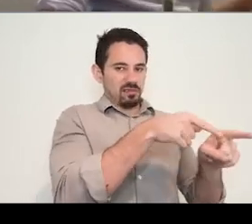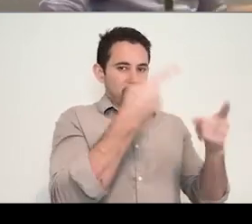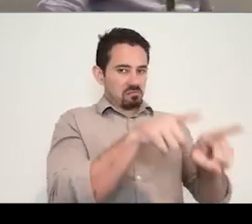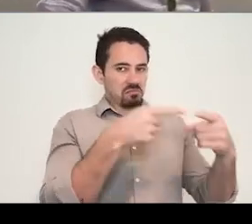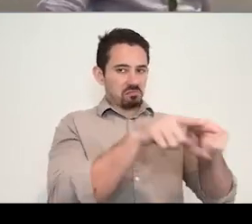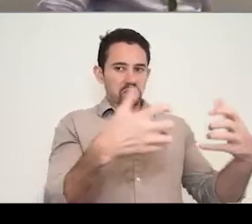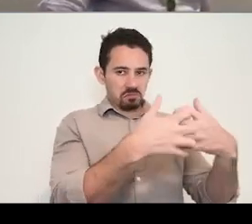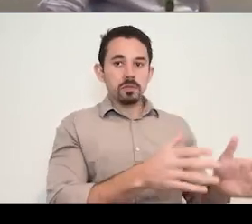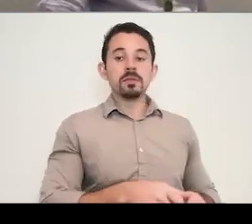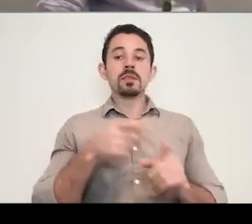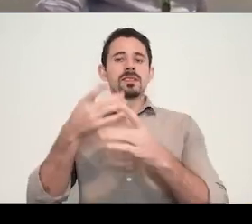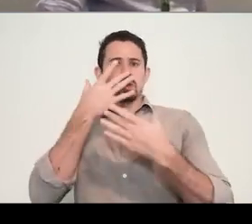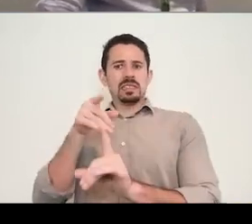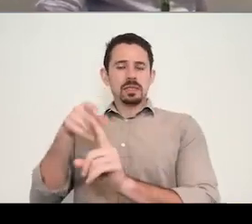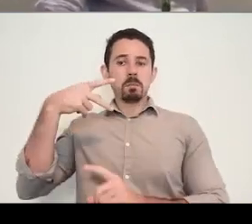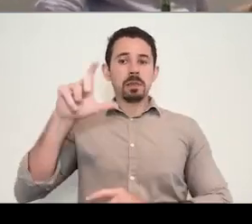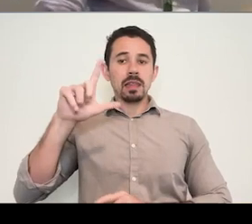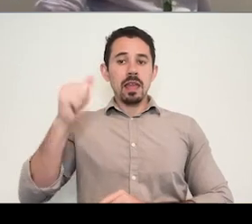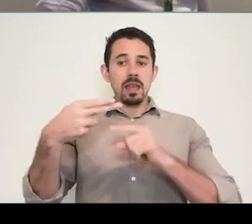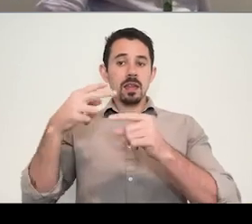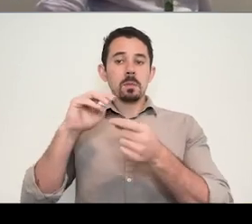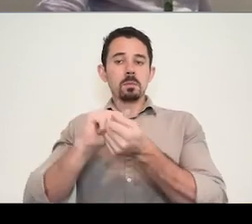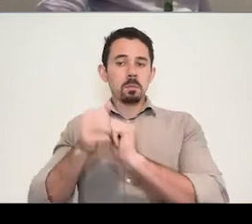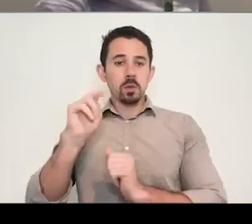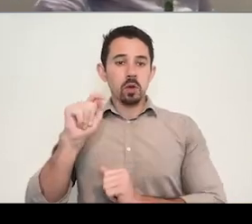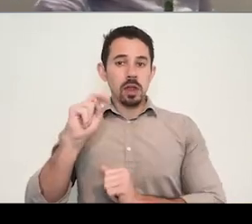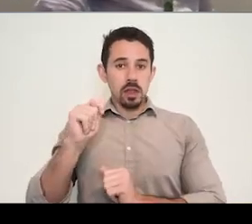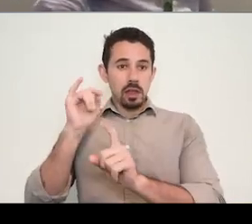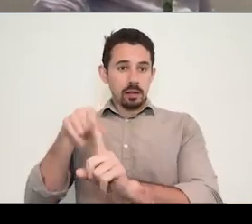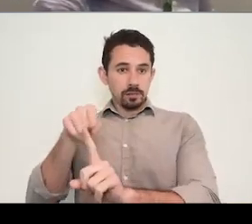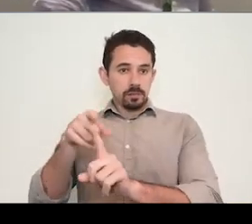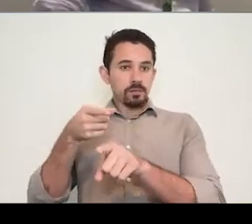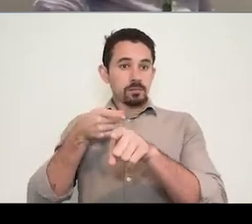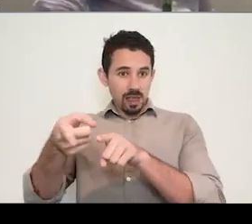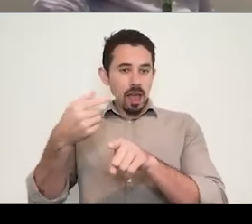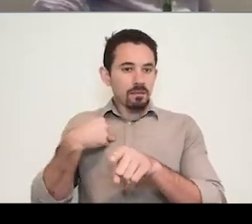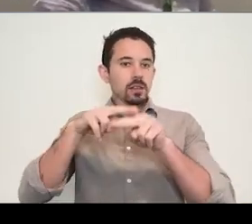Intriguingly, the PelA hydrolase mutant had decreased wrinkling - there are no spoke wrinkles,